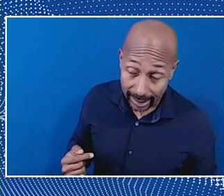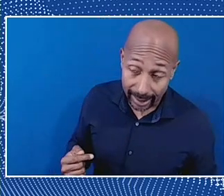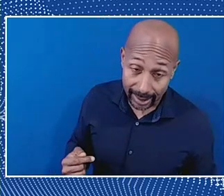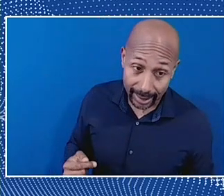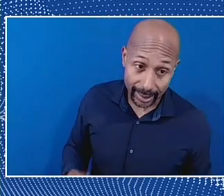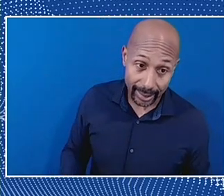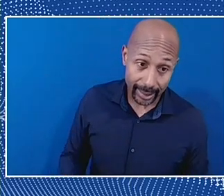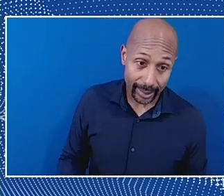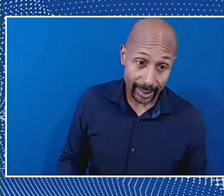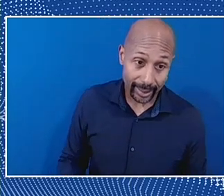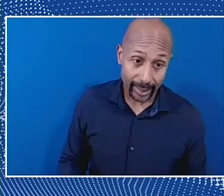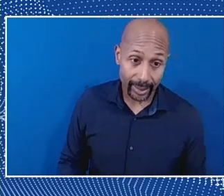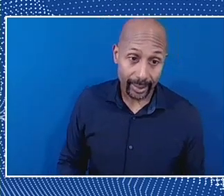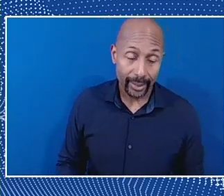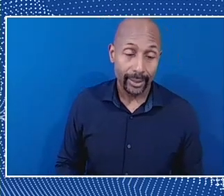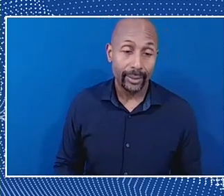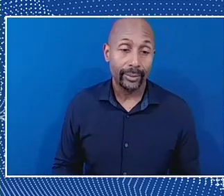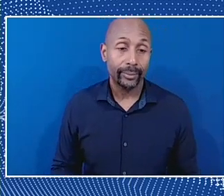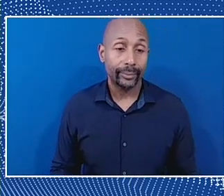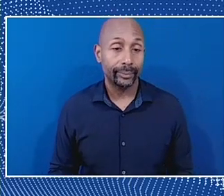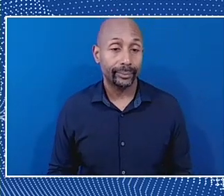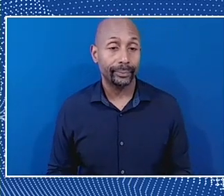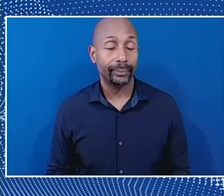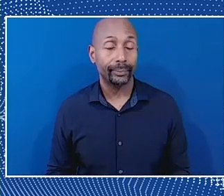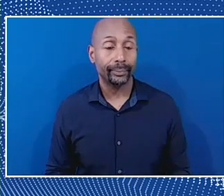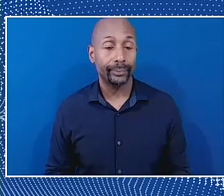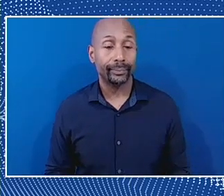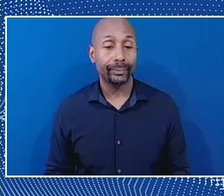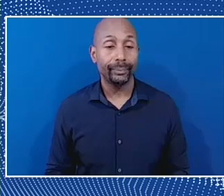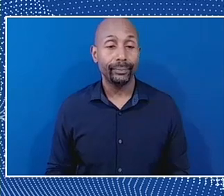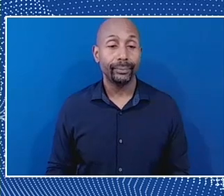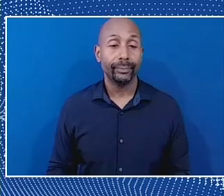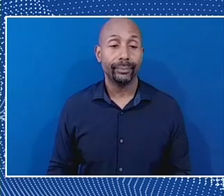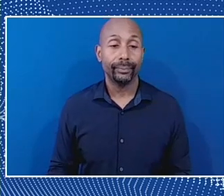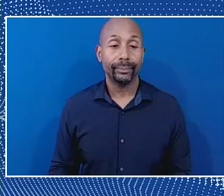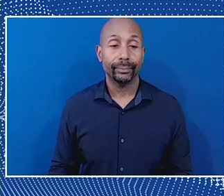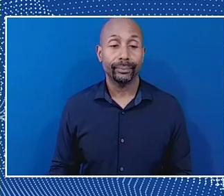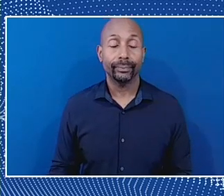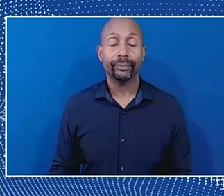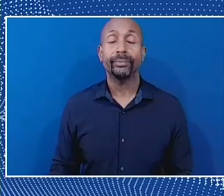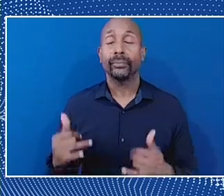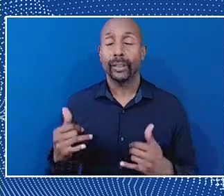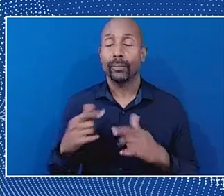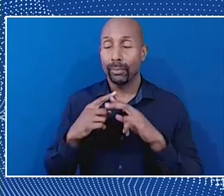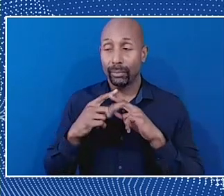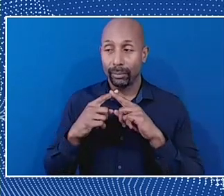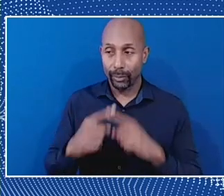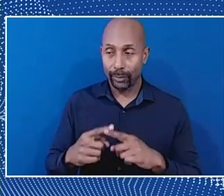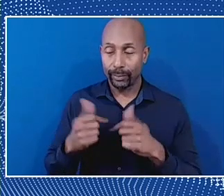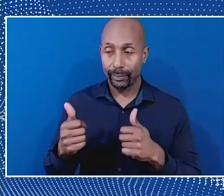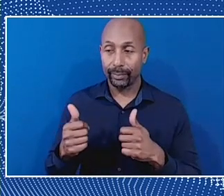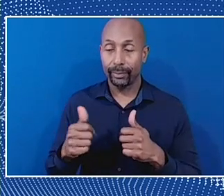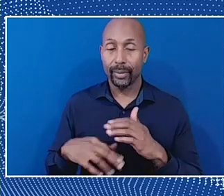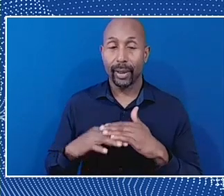She has audio enabled. Yep. Joanne, you're currently muted. There you go. Alright. You have up to three minutes for your